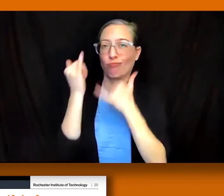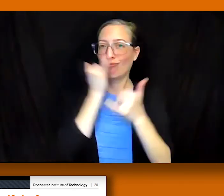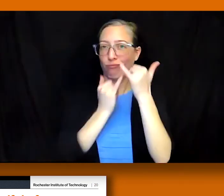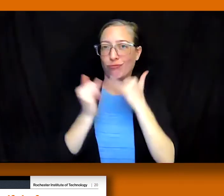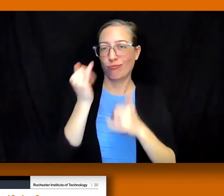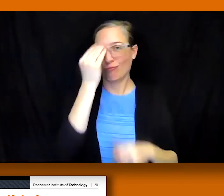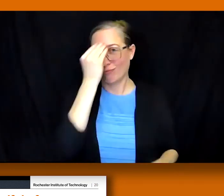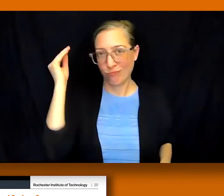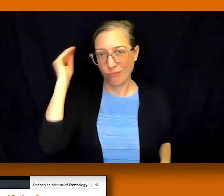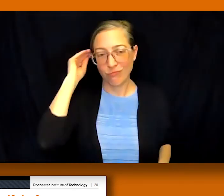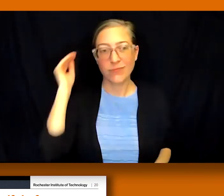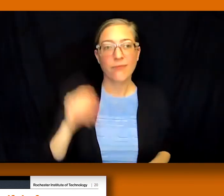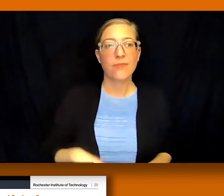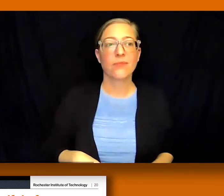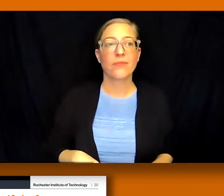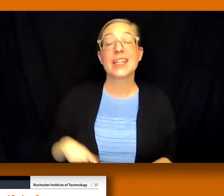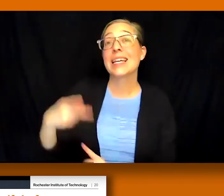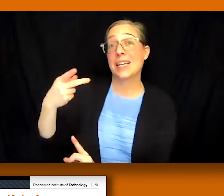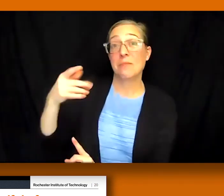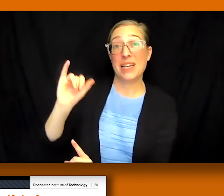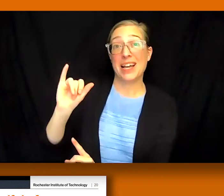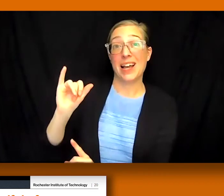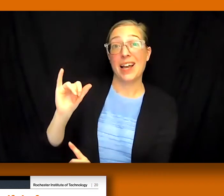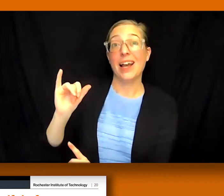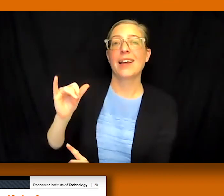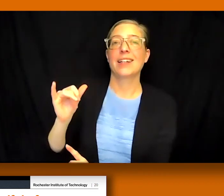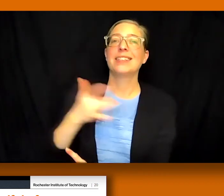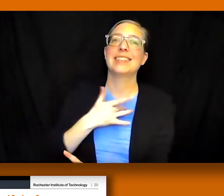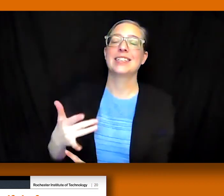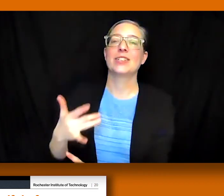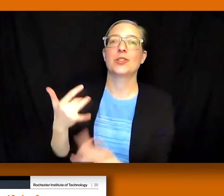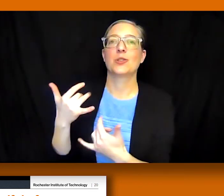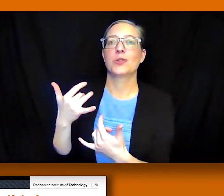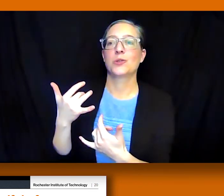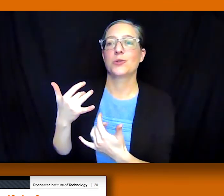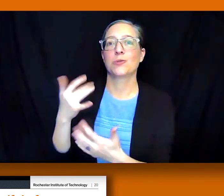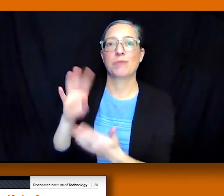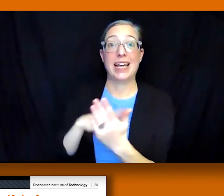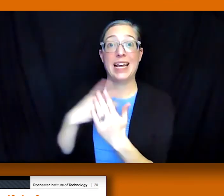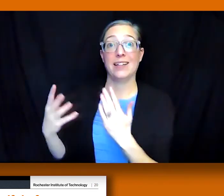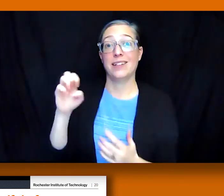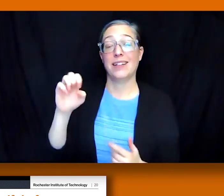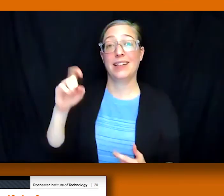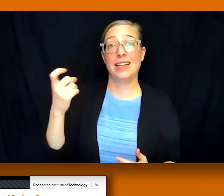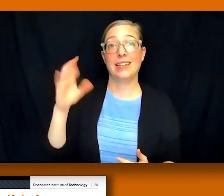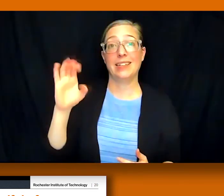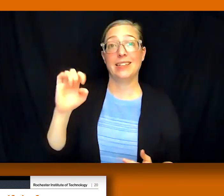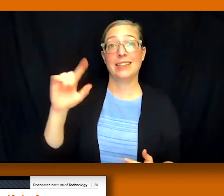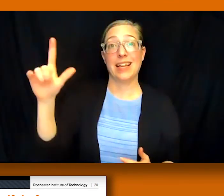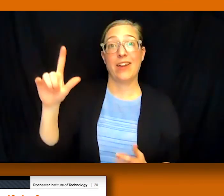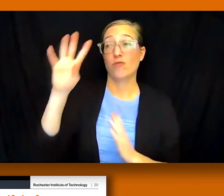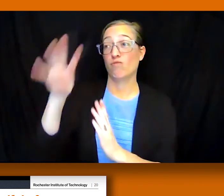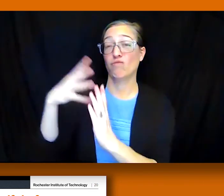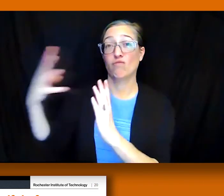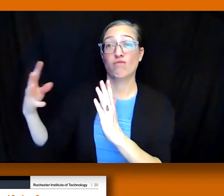on the Excel sheet themselves. Um, when you're adding lines, there's typically formula breaks, or they don't get updated.